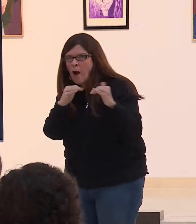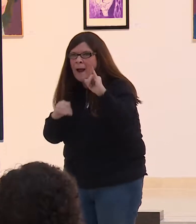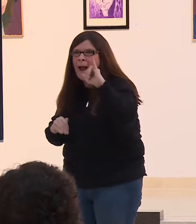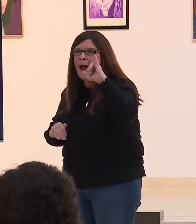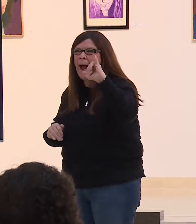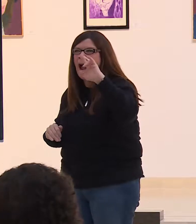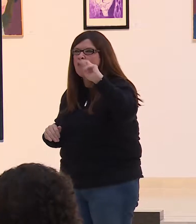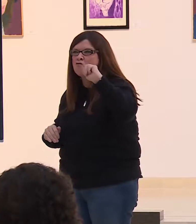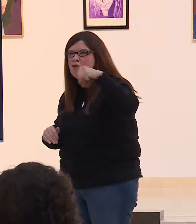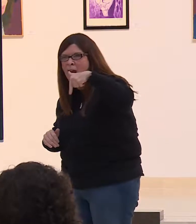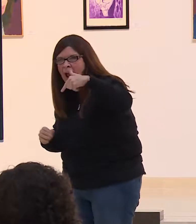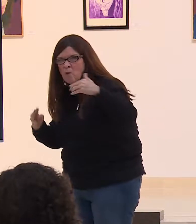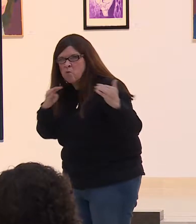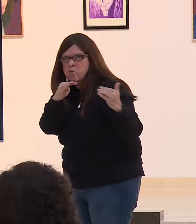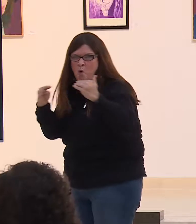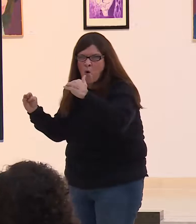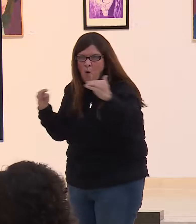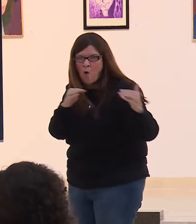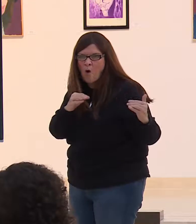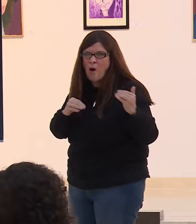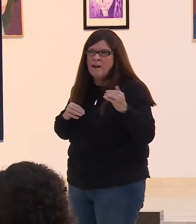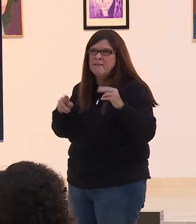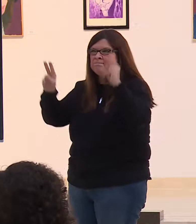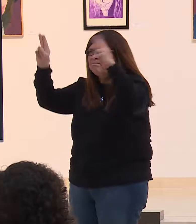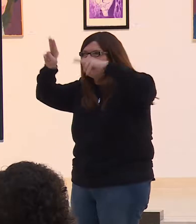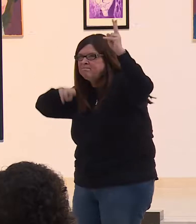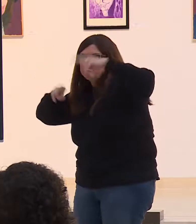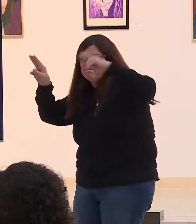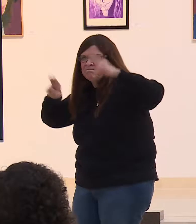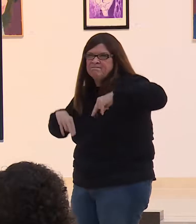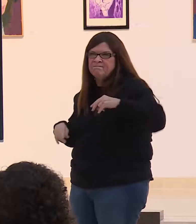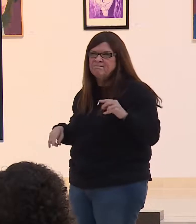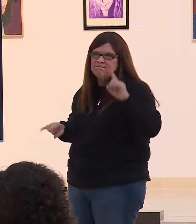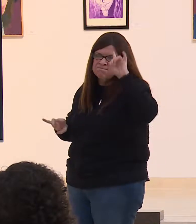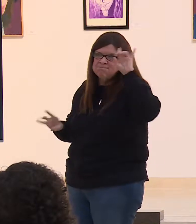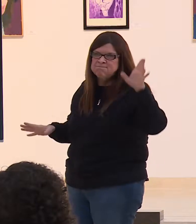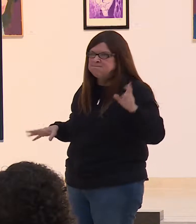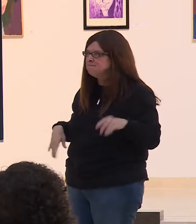Some days, he'll pick something light like this, and the next day he might be covering a war